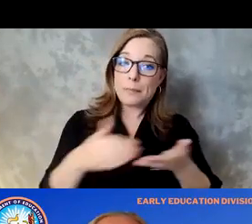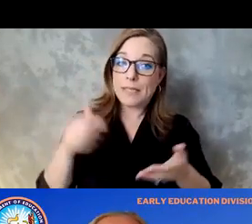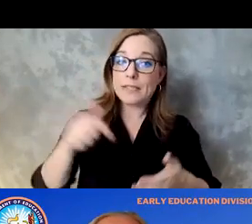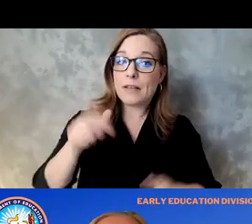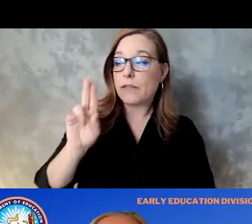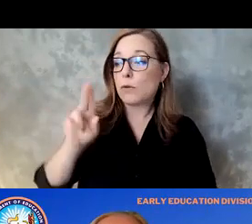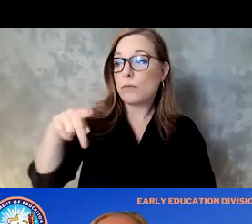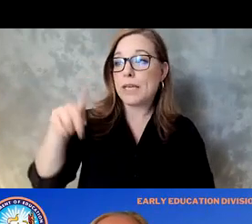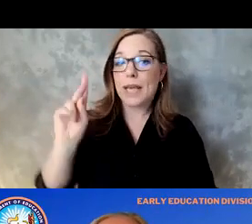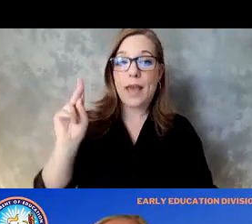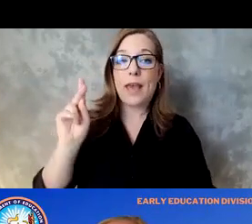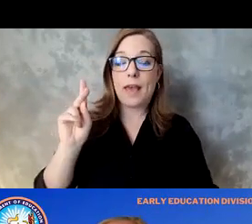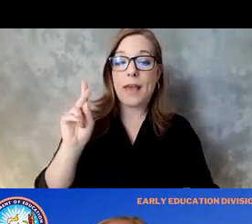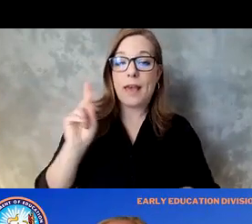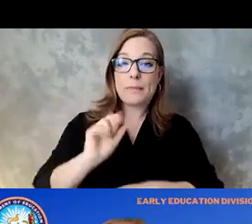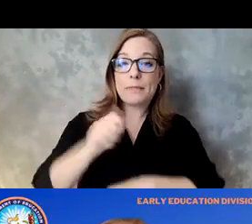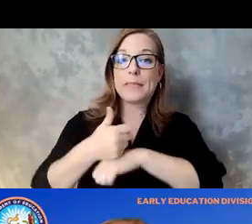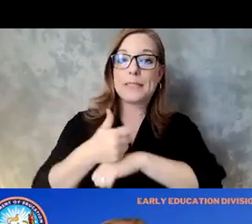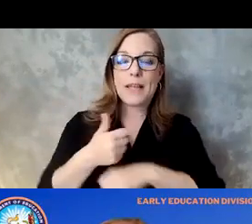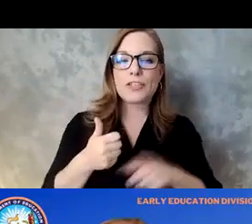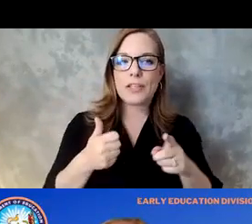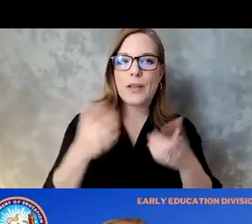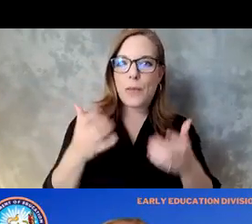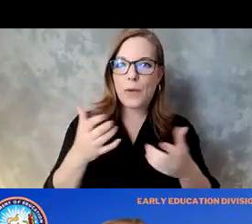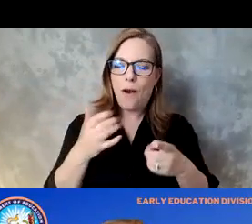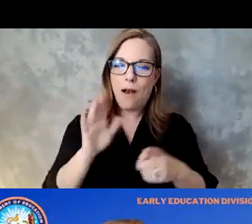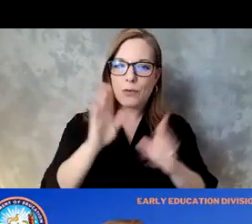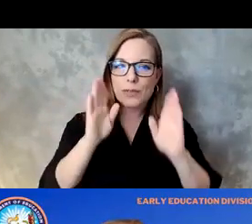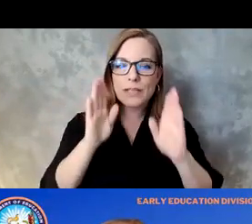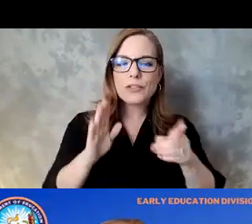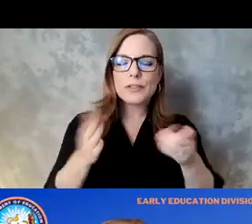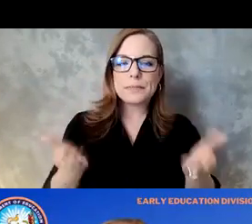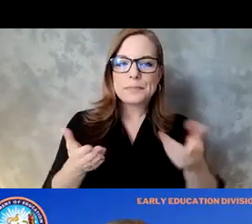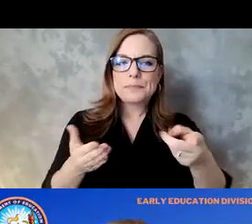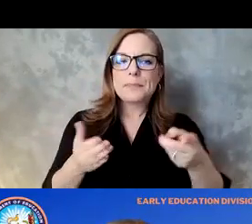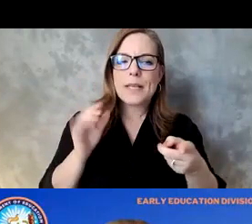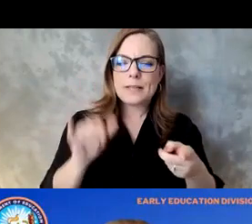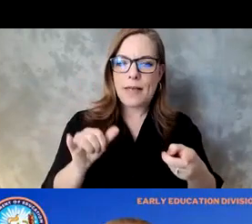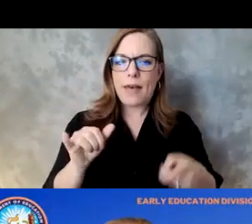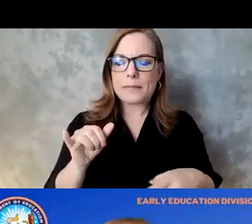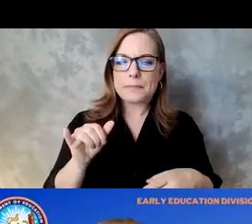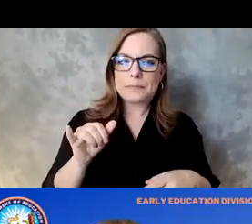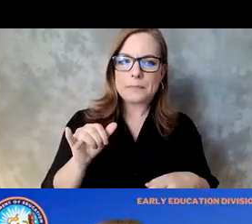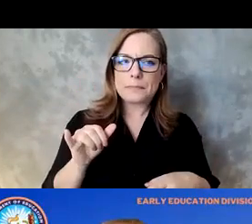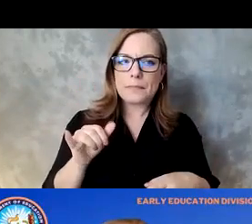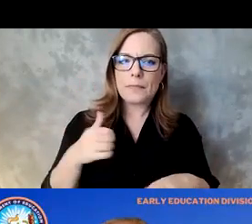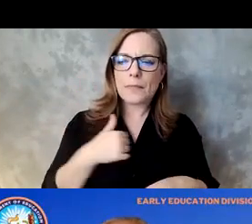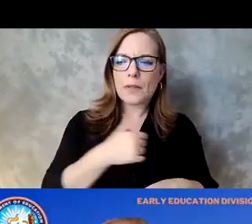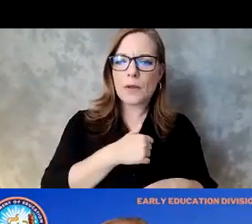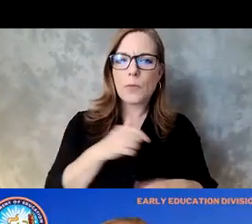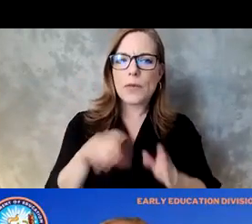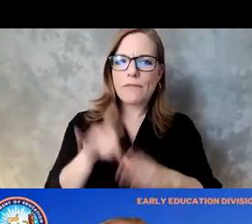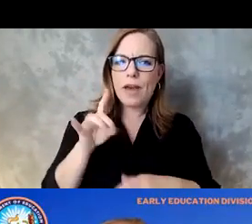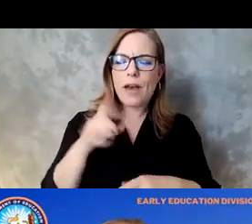that we want to flag for you is that. There is. That we found we received some feedback